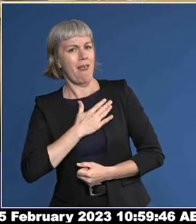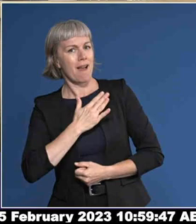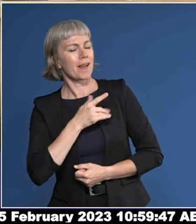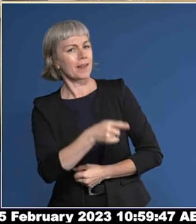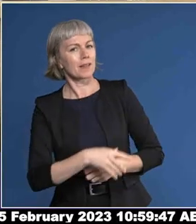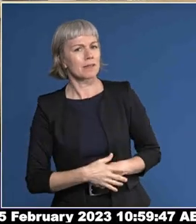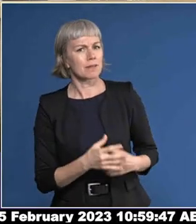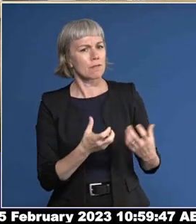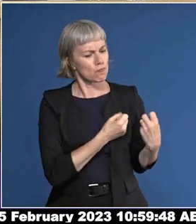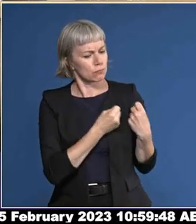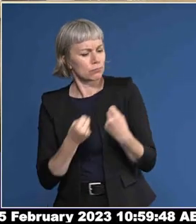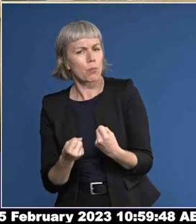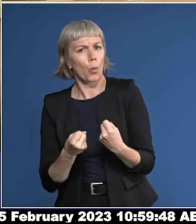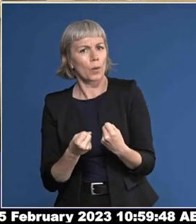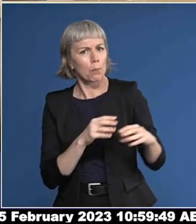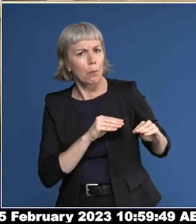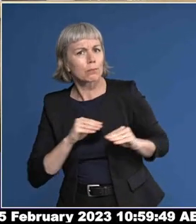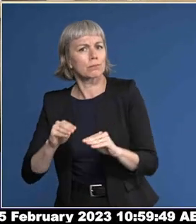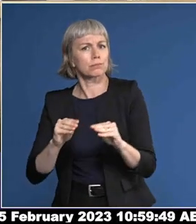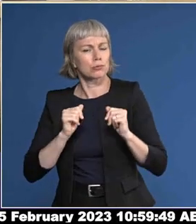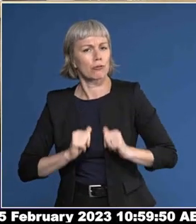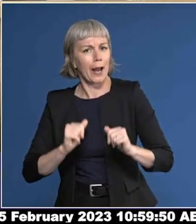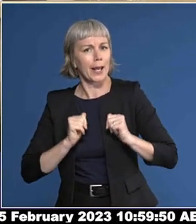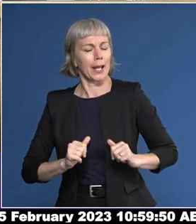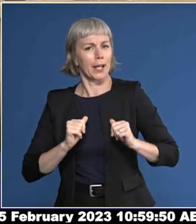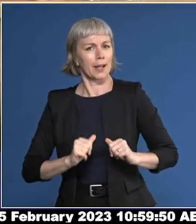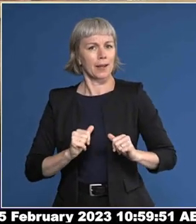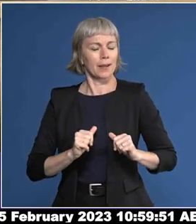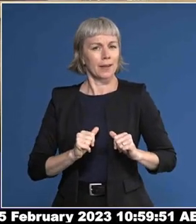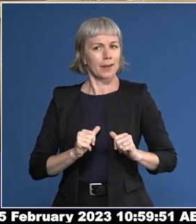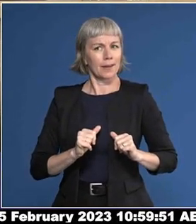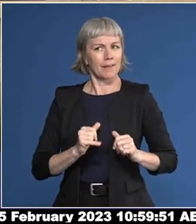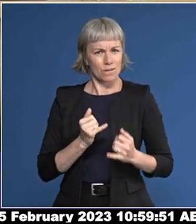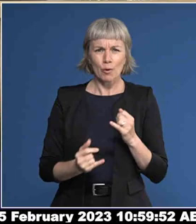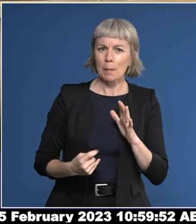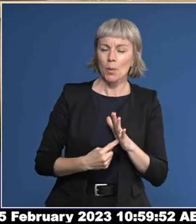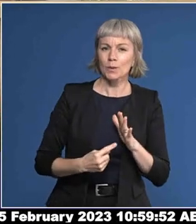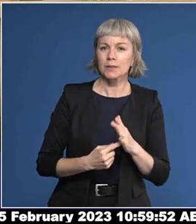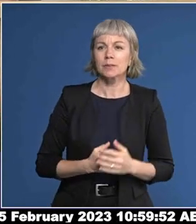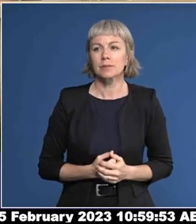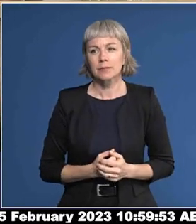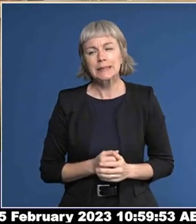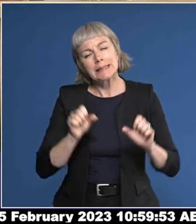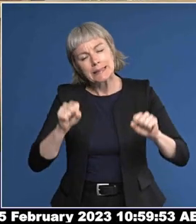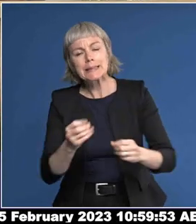There is a portion of training that is going to be bespoke to the particular organisation, which is to do with values.